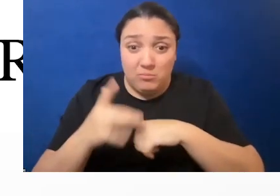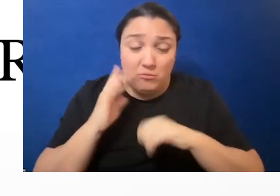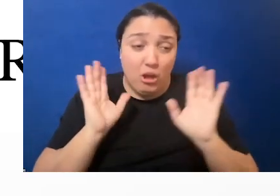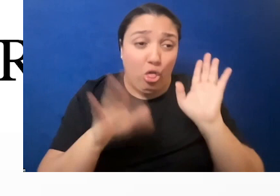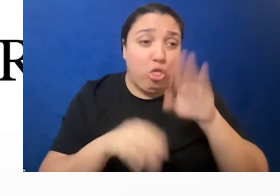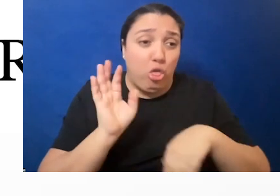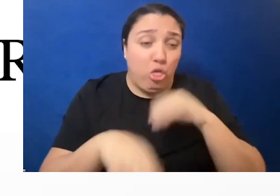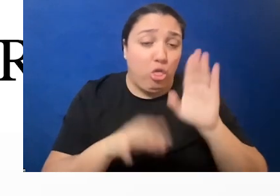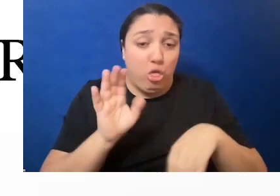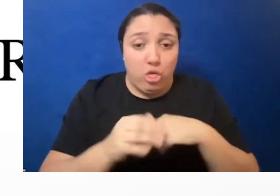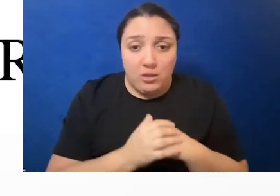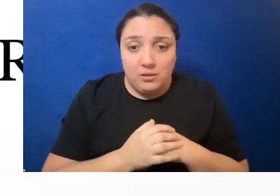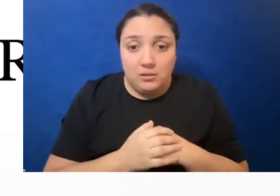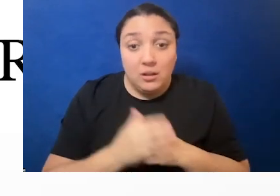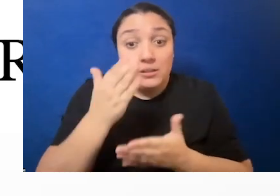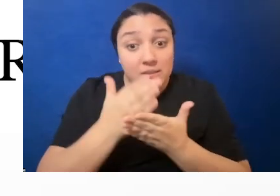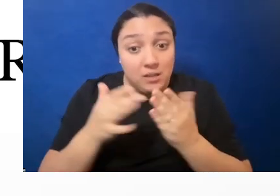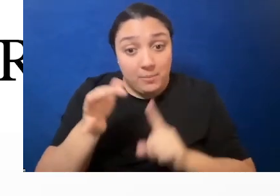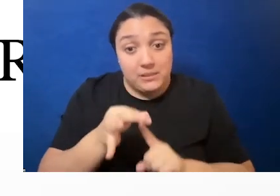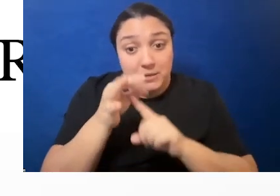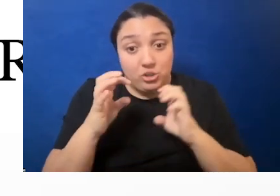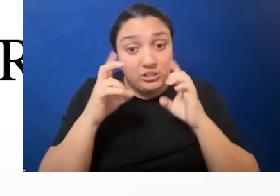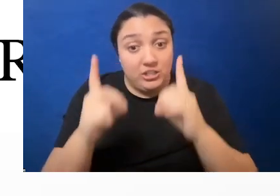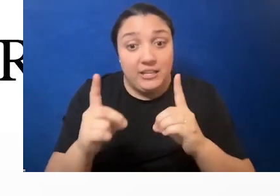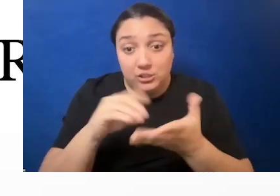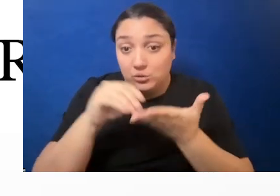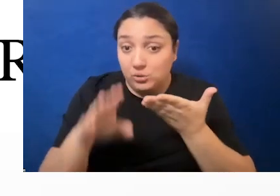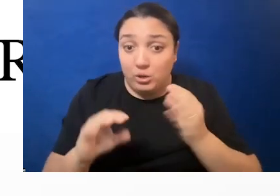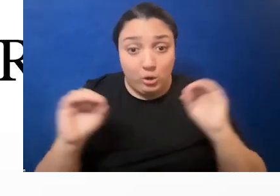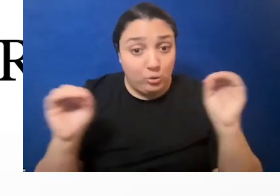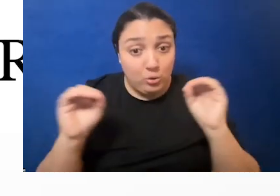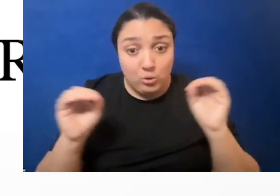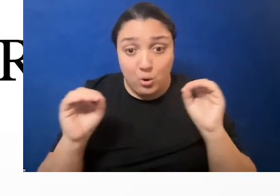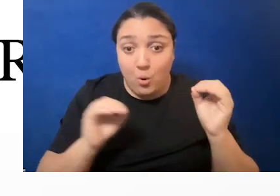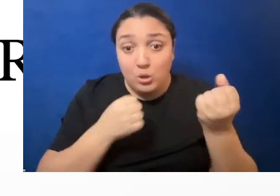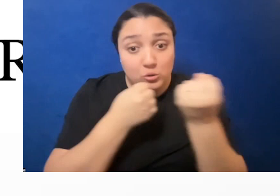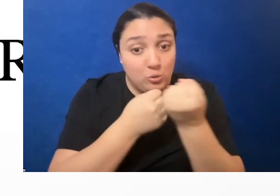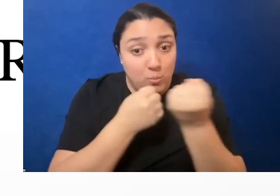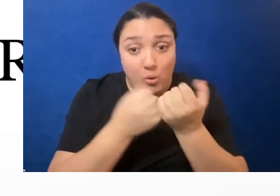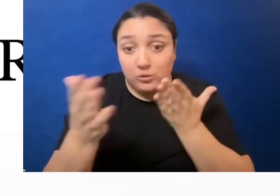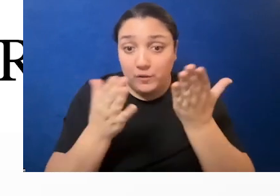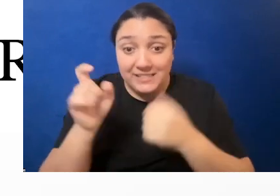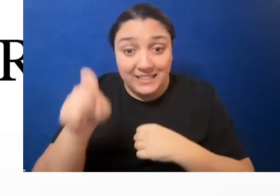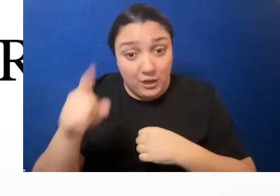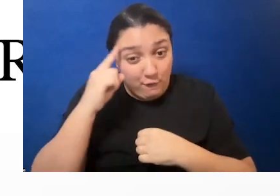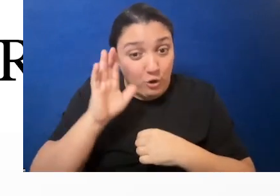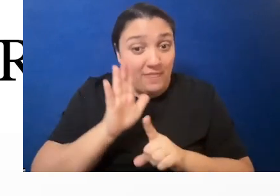AVAILABLE TO THEM AND THEY FLOUNDERED. WE HAD SPECIAL EDUCATION STUDENTS NOT RECEIVING THE SUPPORT AND SERVICES ESSENTIAL